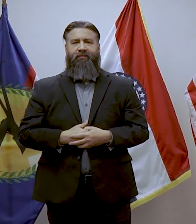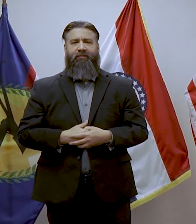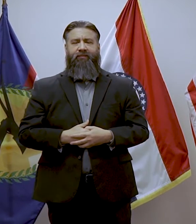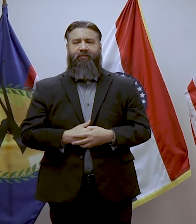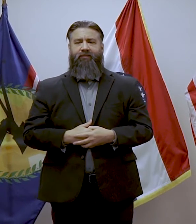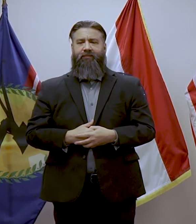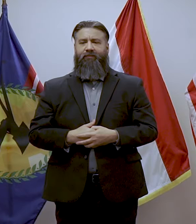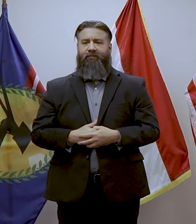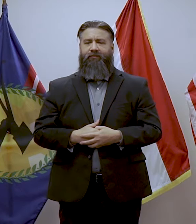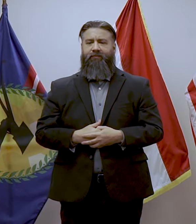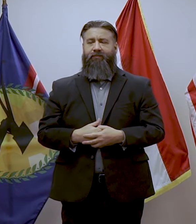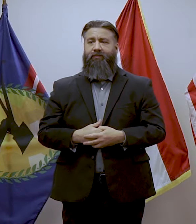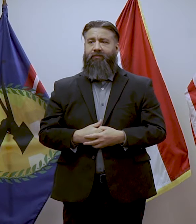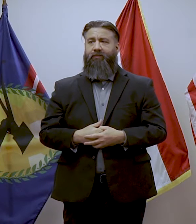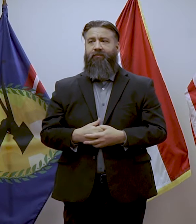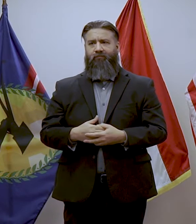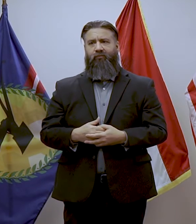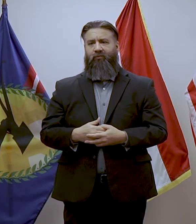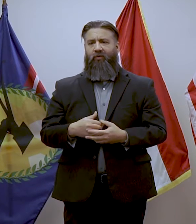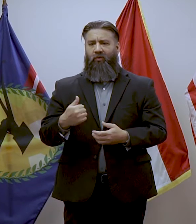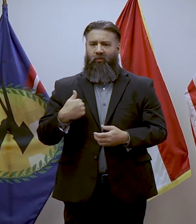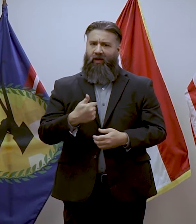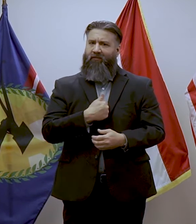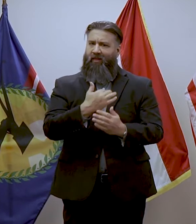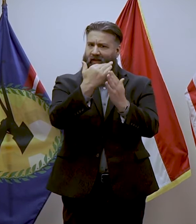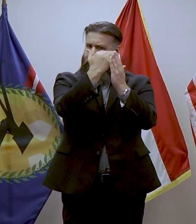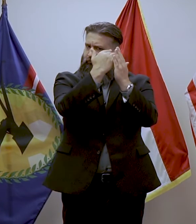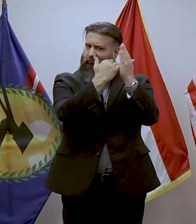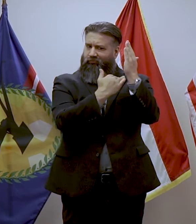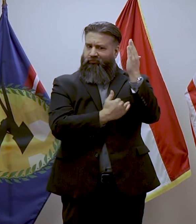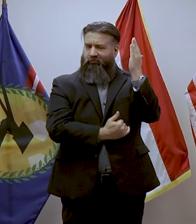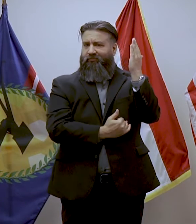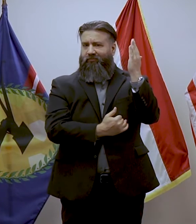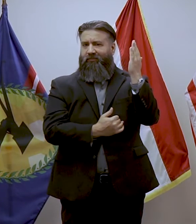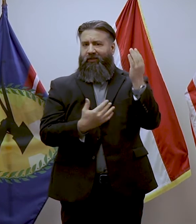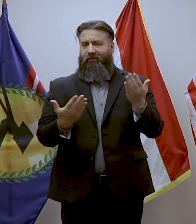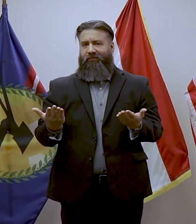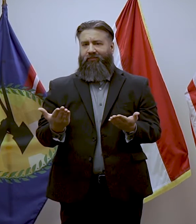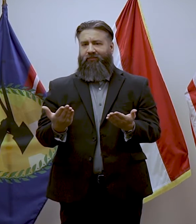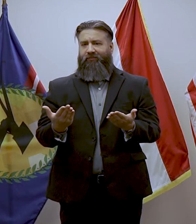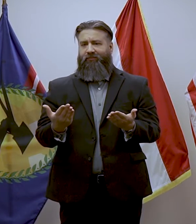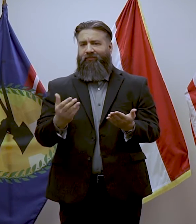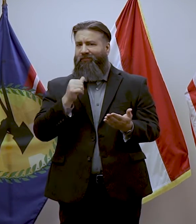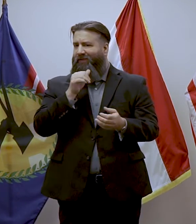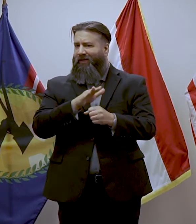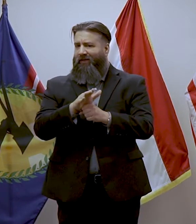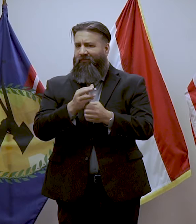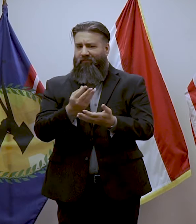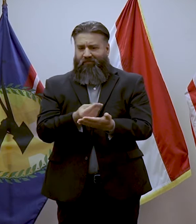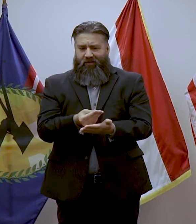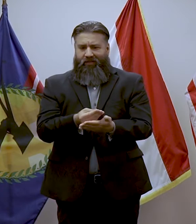Well, we have a long list of needs in Saint Louis County and not nearly enough resources to address them all.